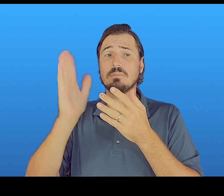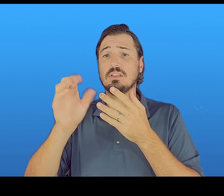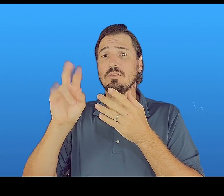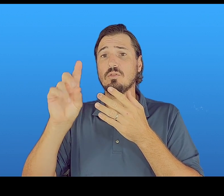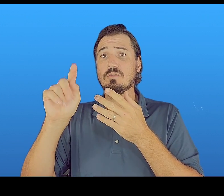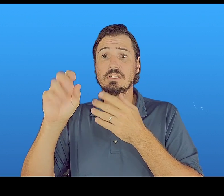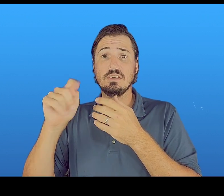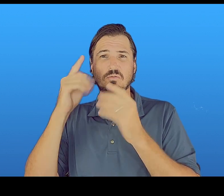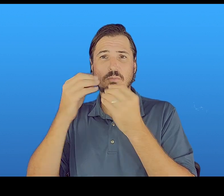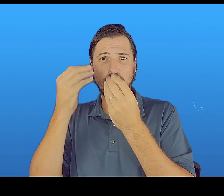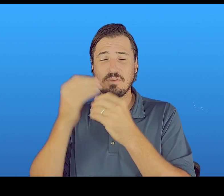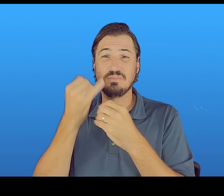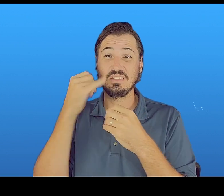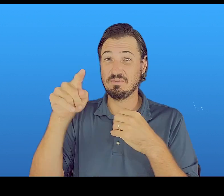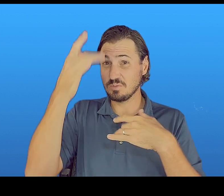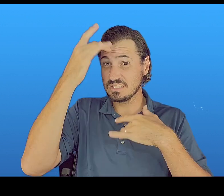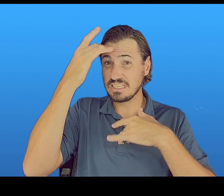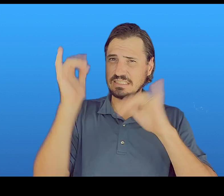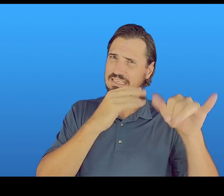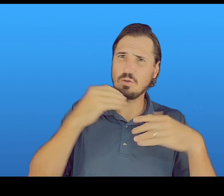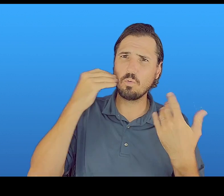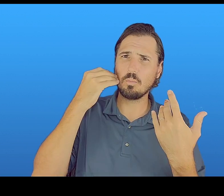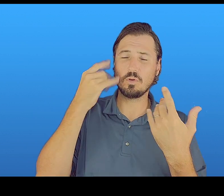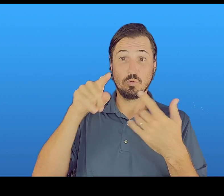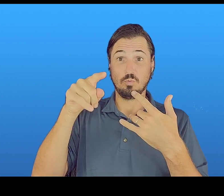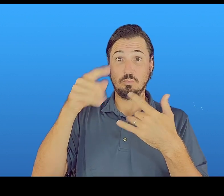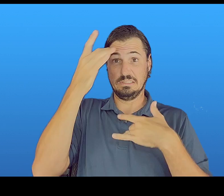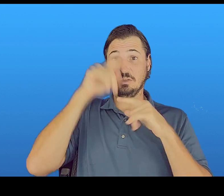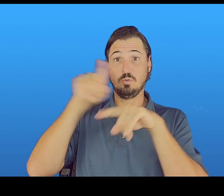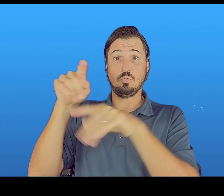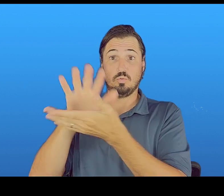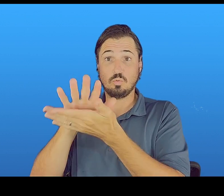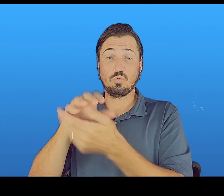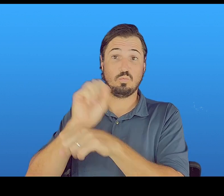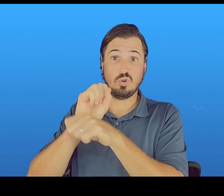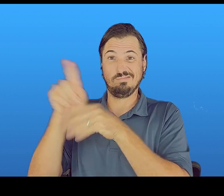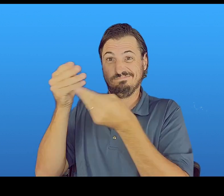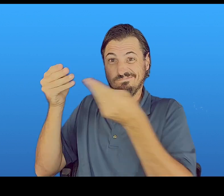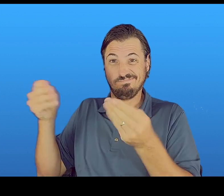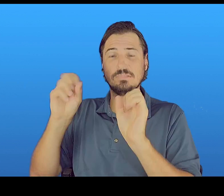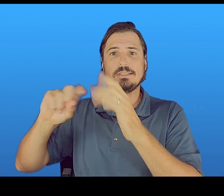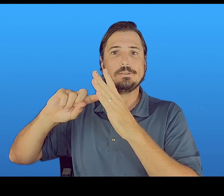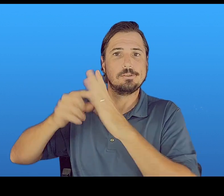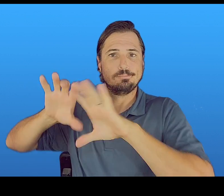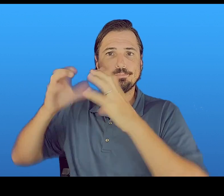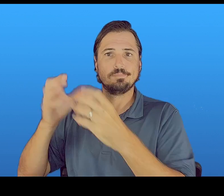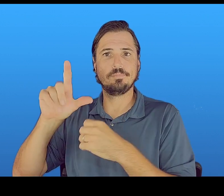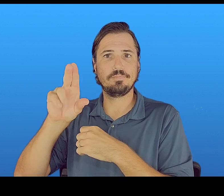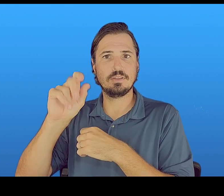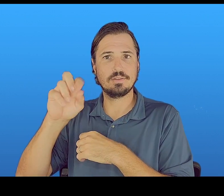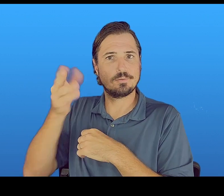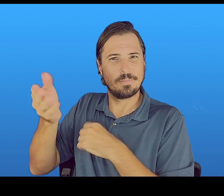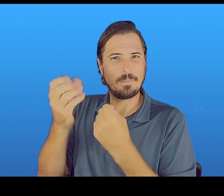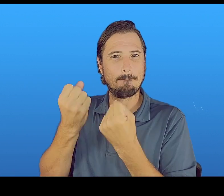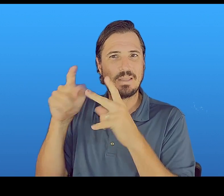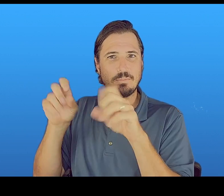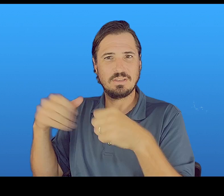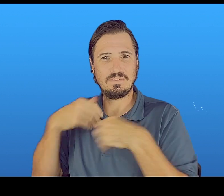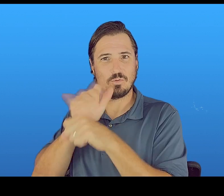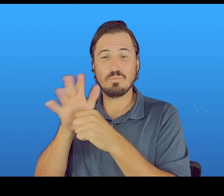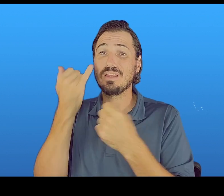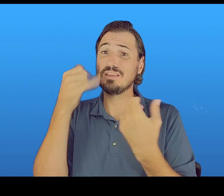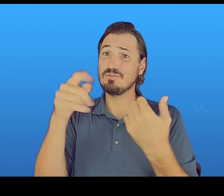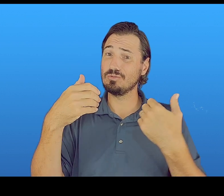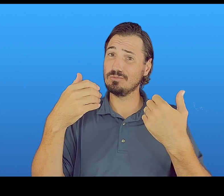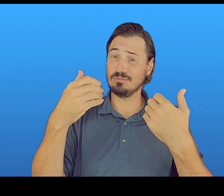If you do have any symptoms, stay home! One sick person at school or work can start a cluster. And if you are a manager or business owner, insist that your employees stay home if they are sick